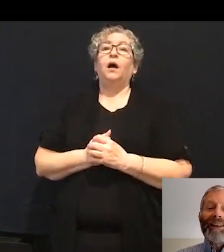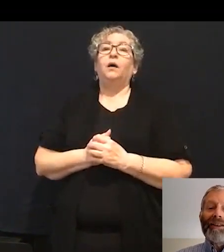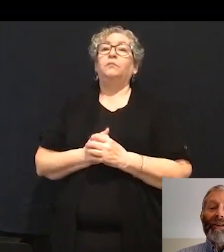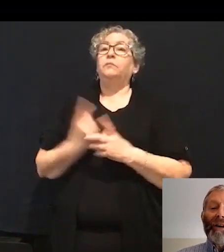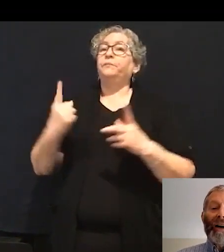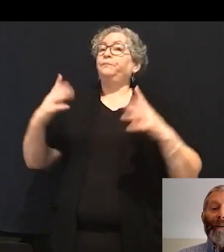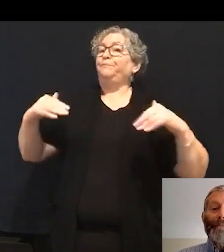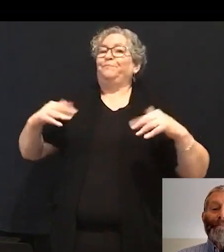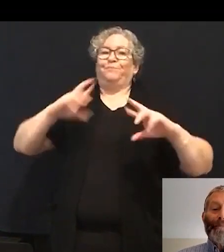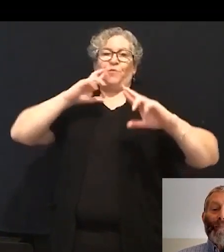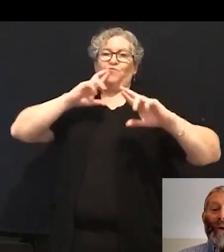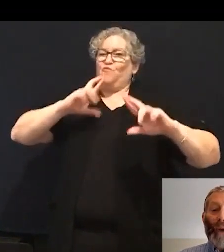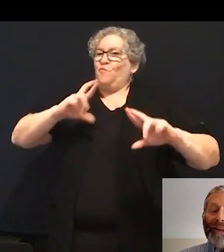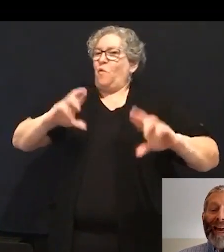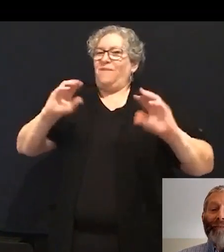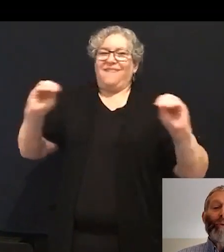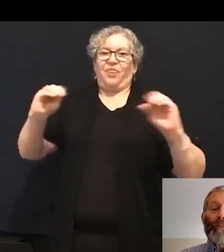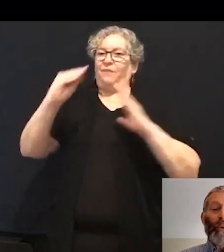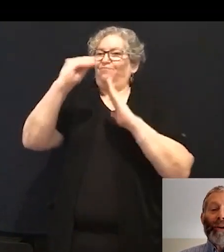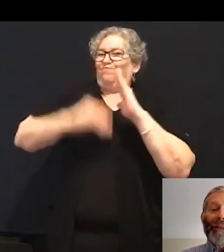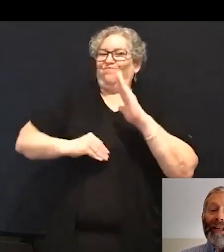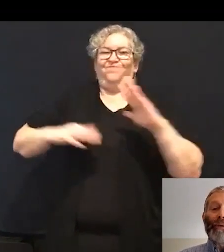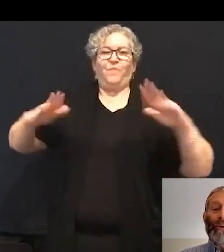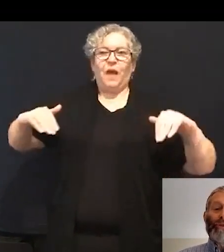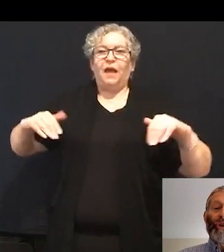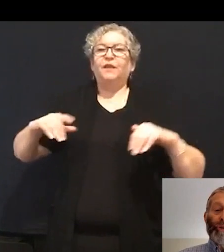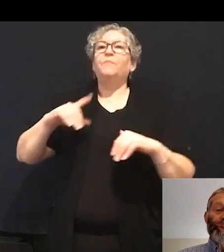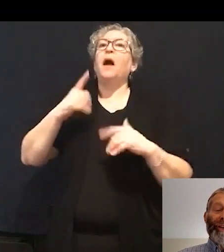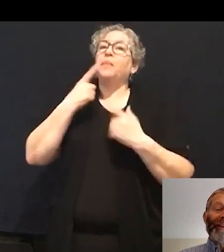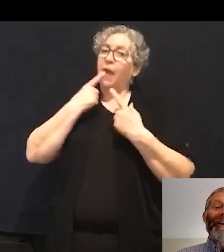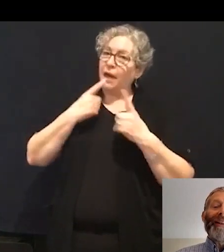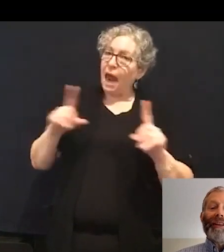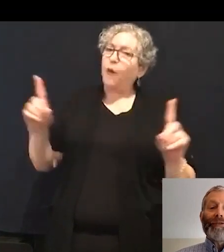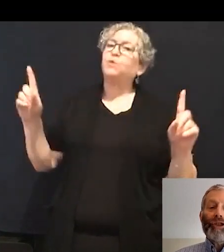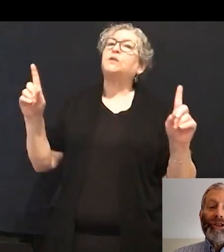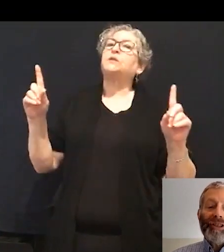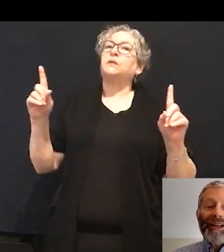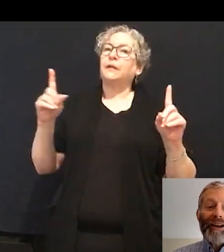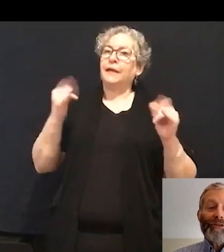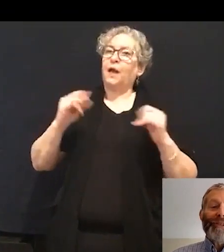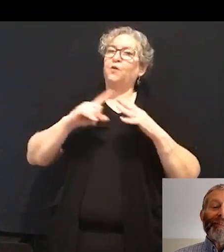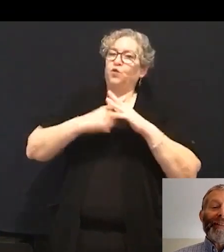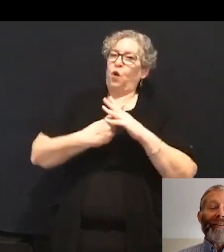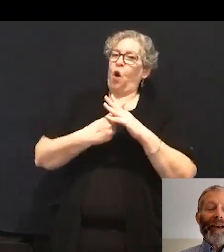And while they haven't reported any results yet, they've just announced that they've